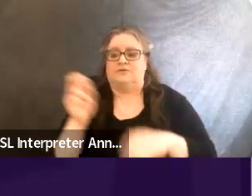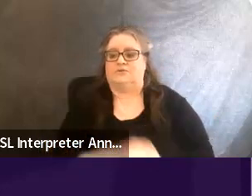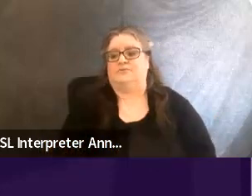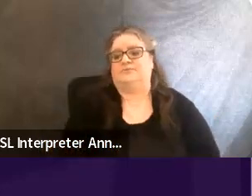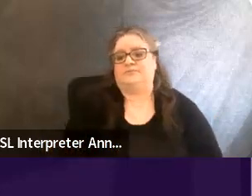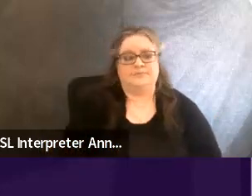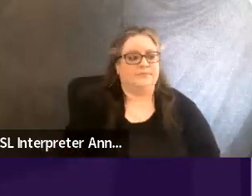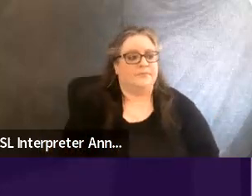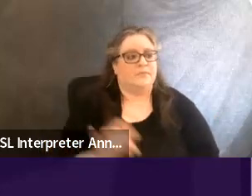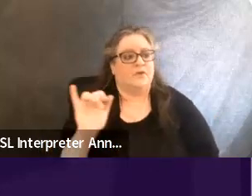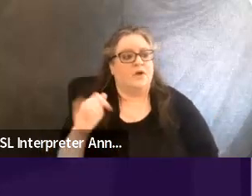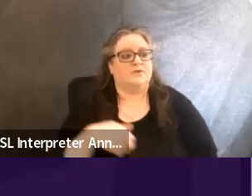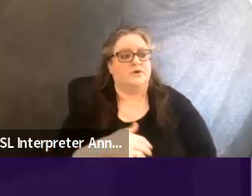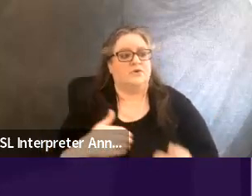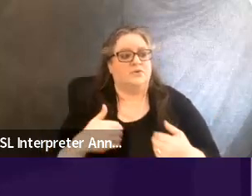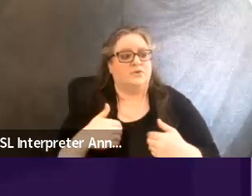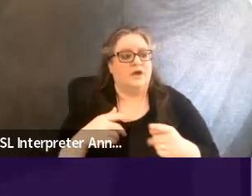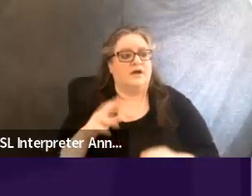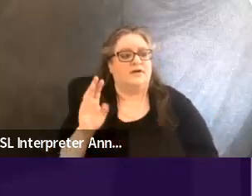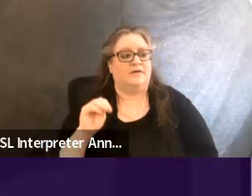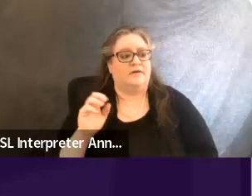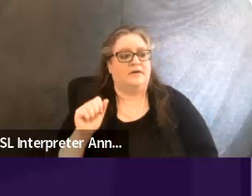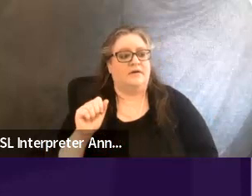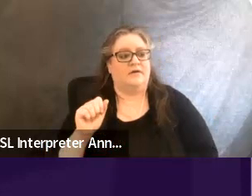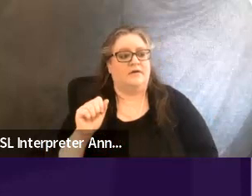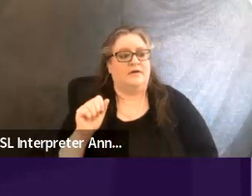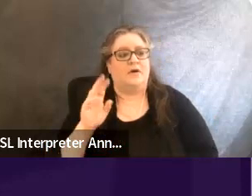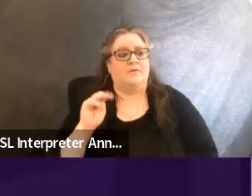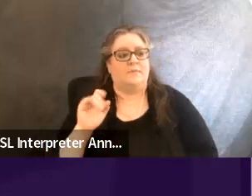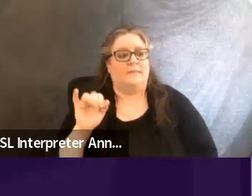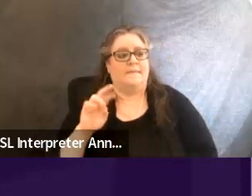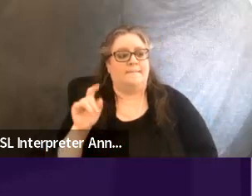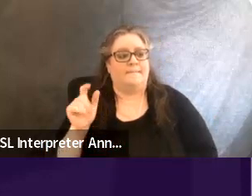We also have from Myriam. "Do you have suggestions for how to get